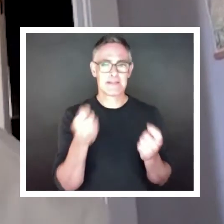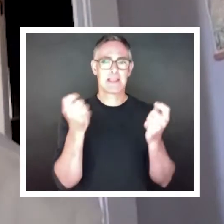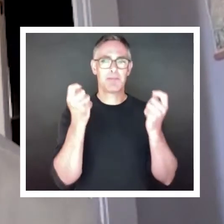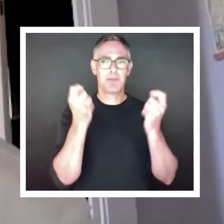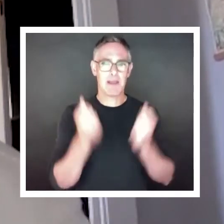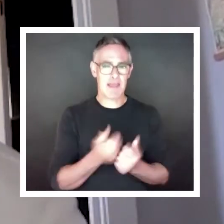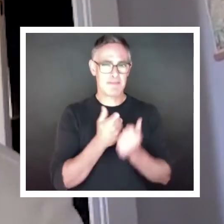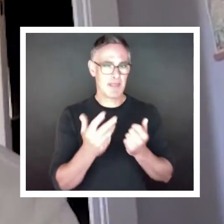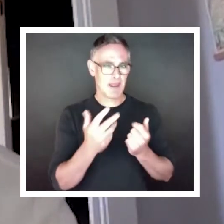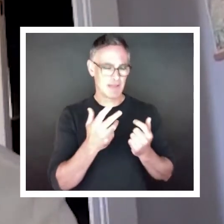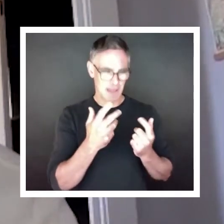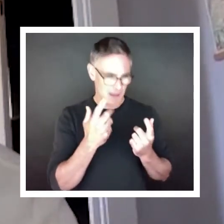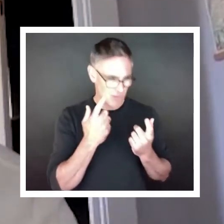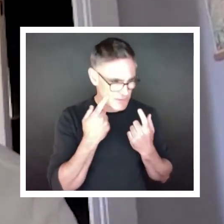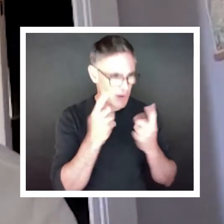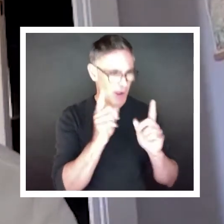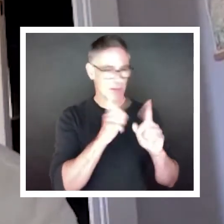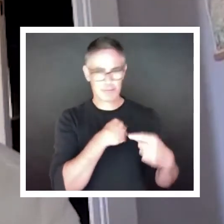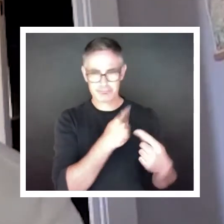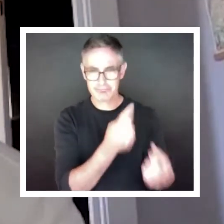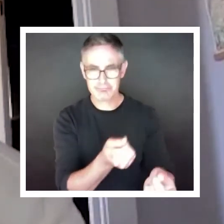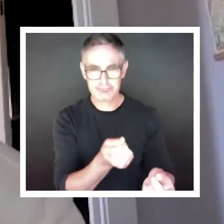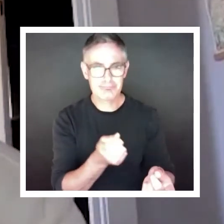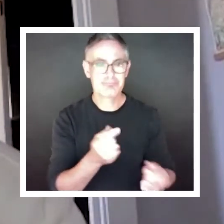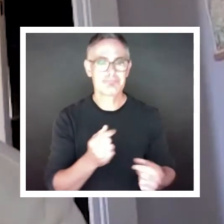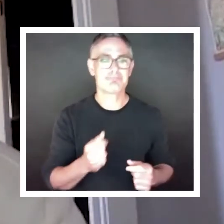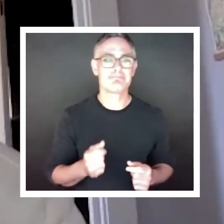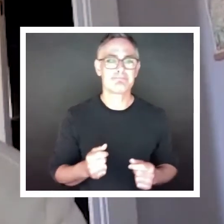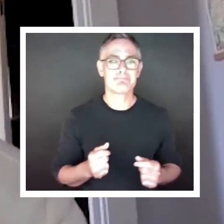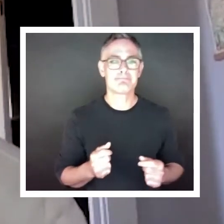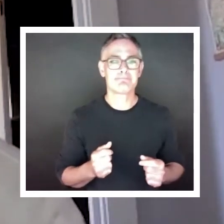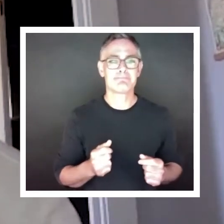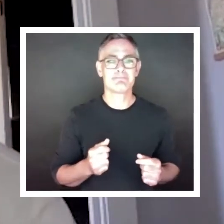Naming dorm name playing, they call it GTA education